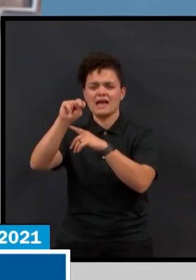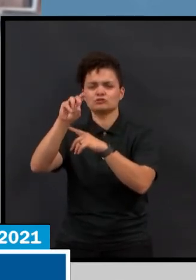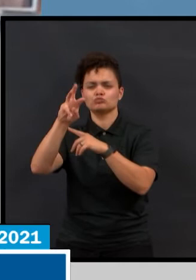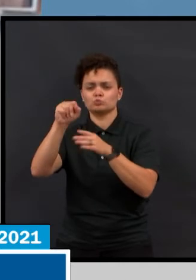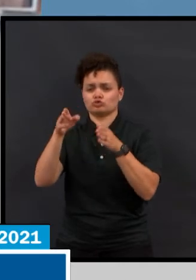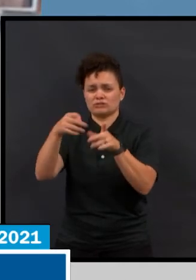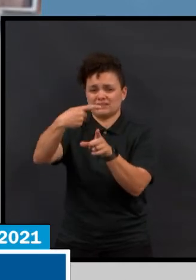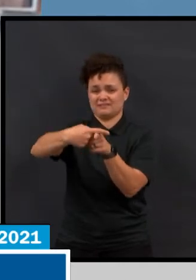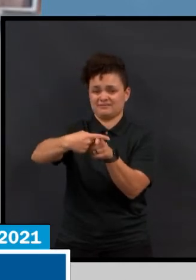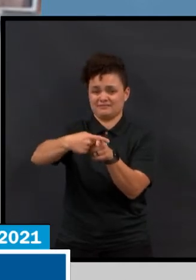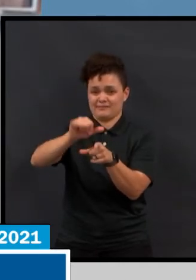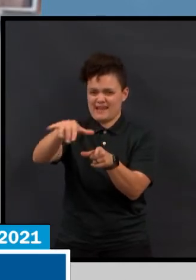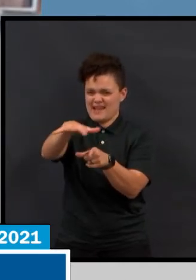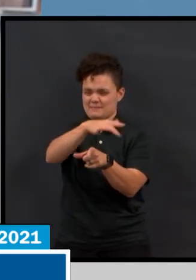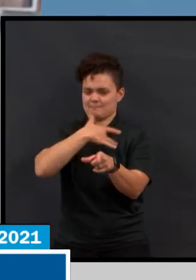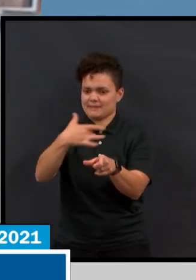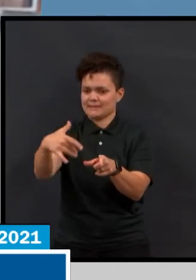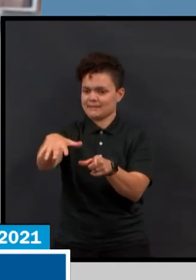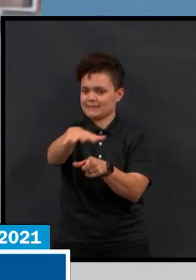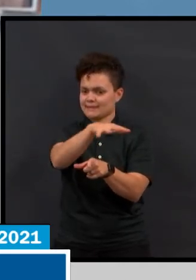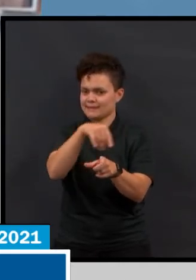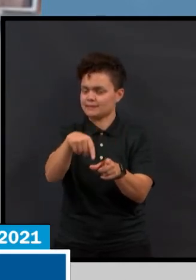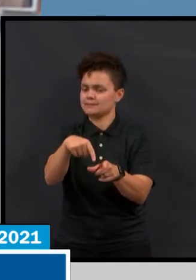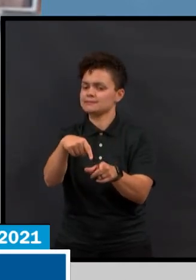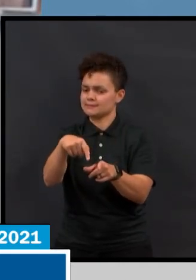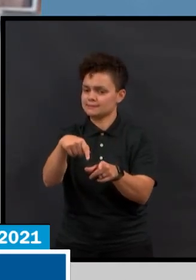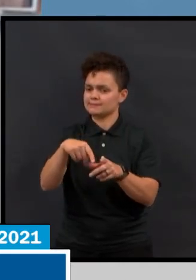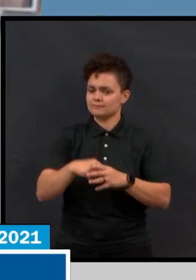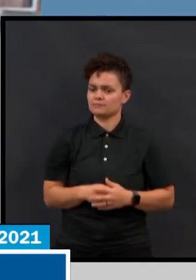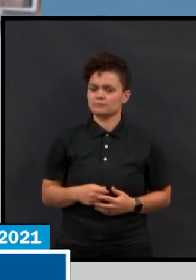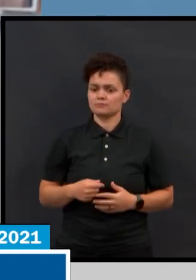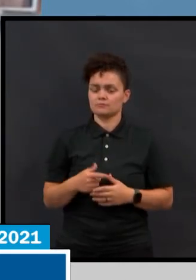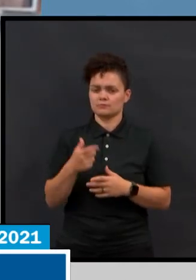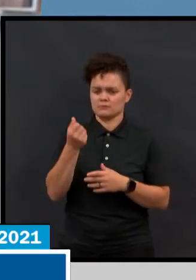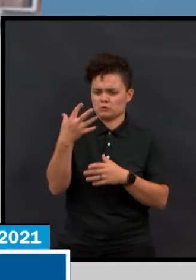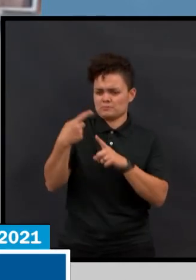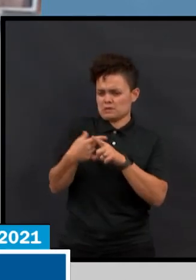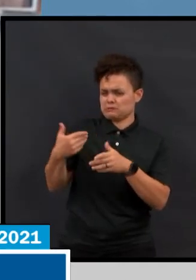a couple of months ago we put together what we call our precision policing team and they go